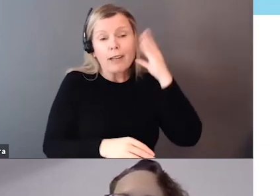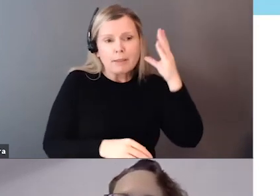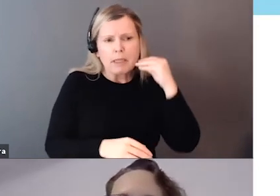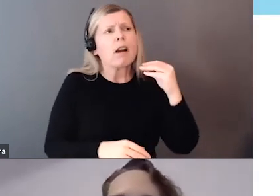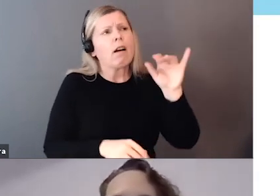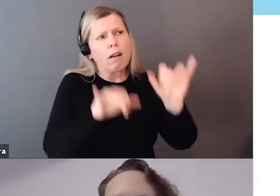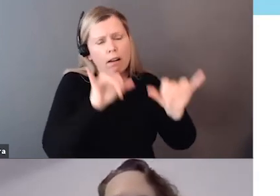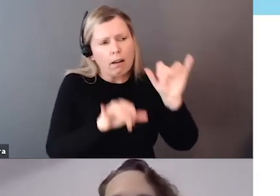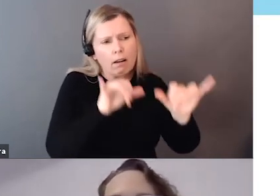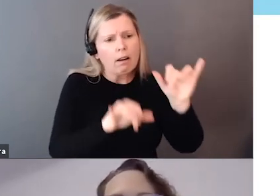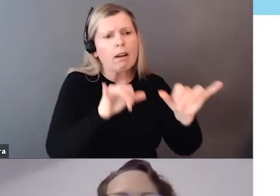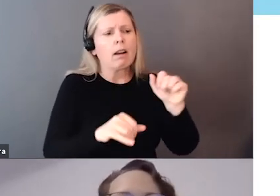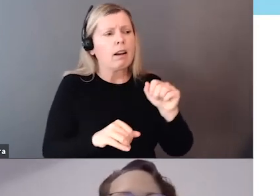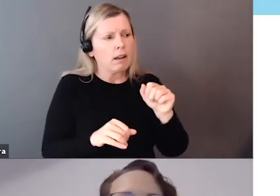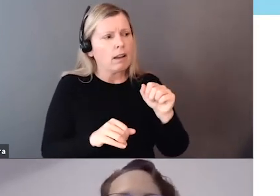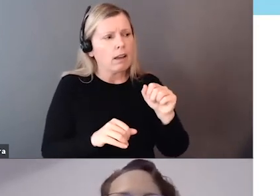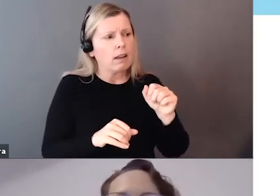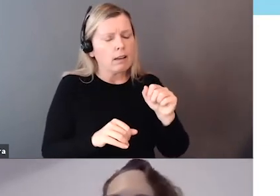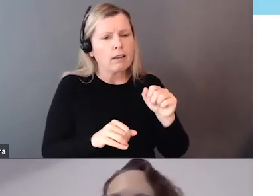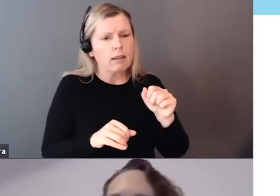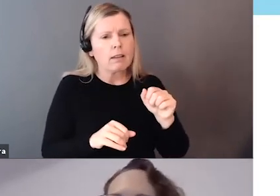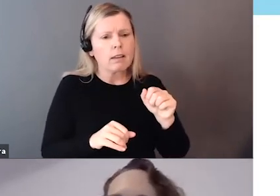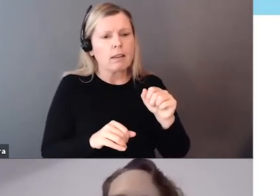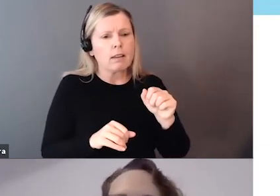And a key thing that we have to remember is that return to work coordinators are not